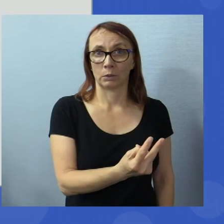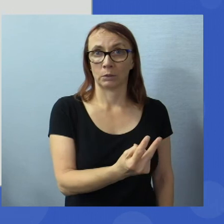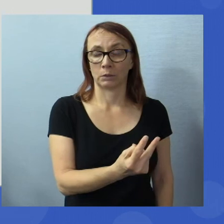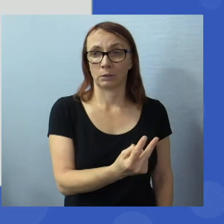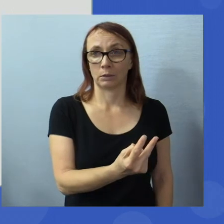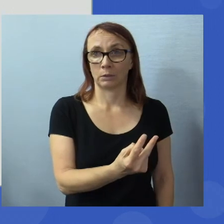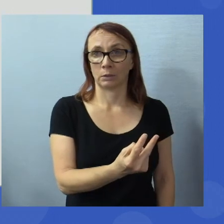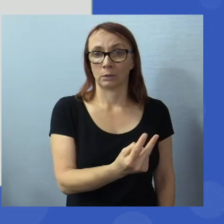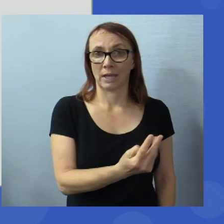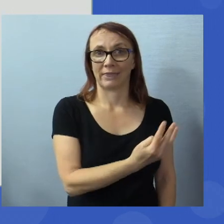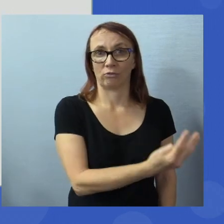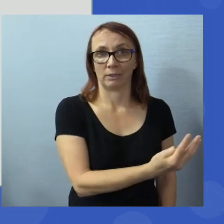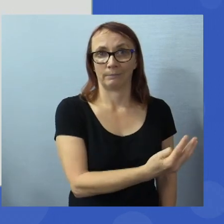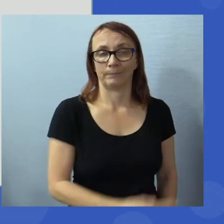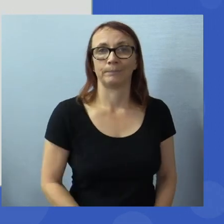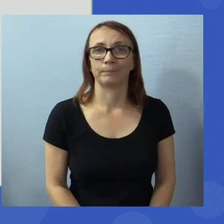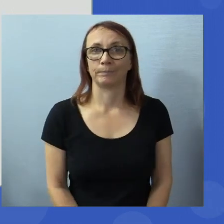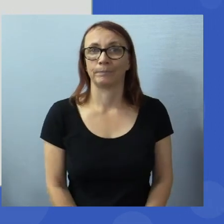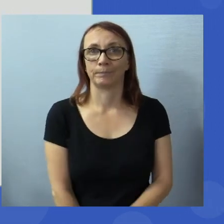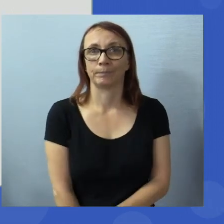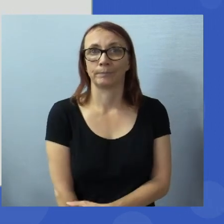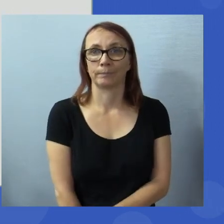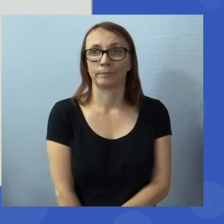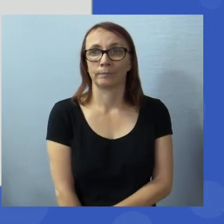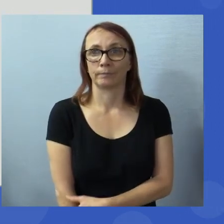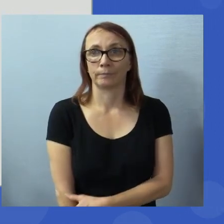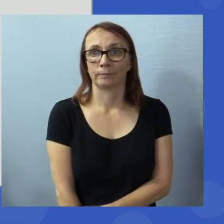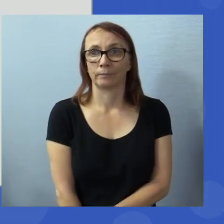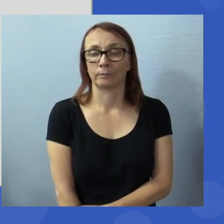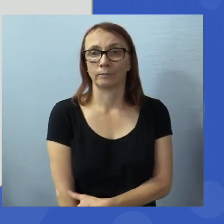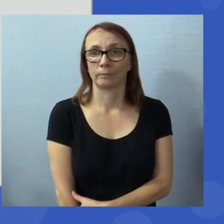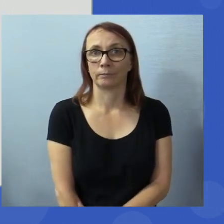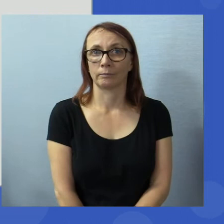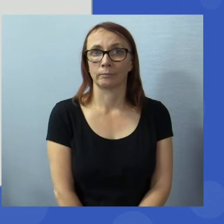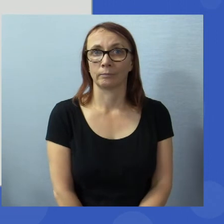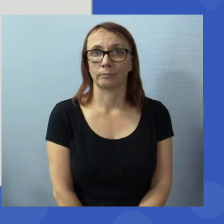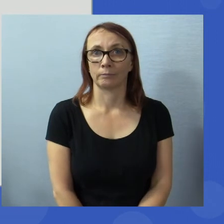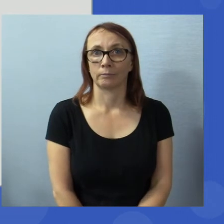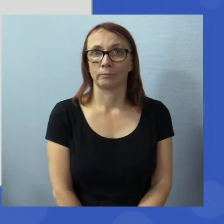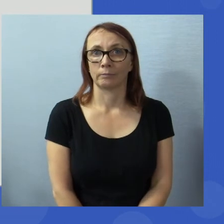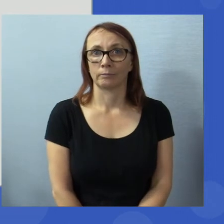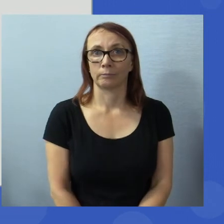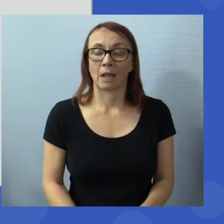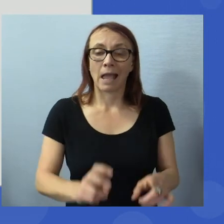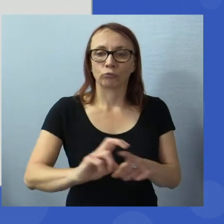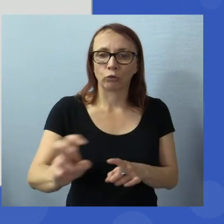disagree 3% transport addressing this encapsulate smen II of the problems we